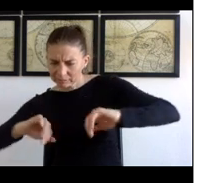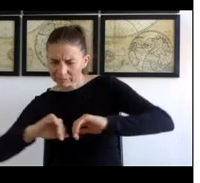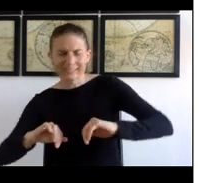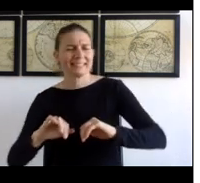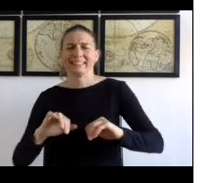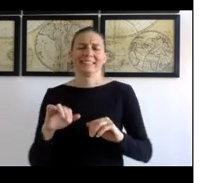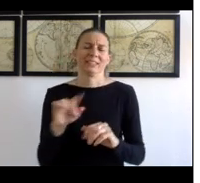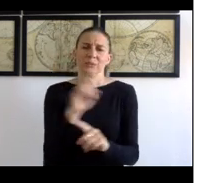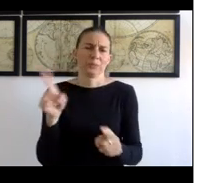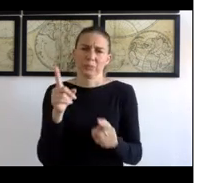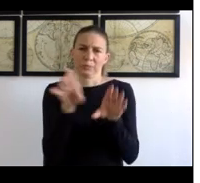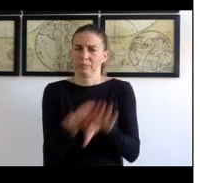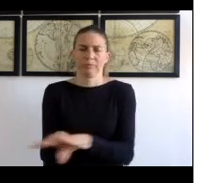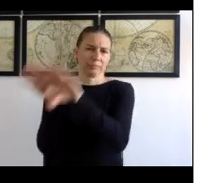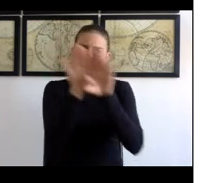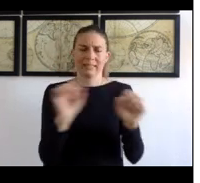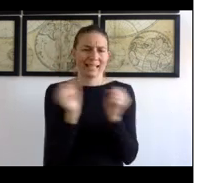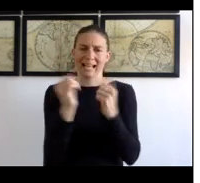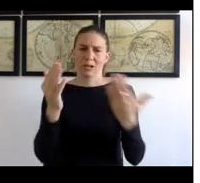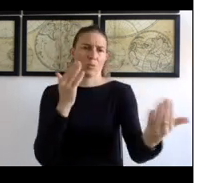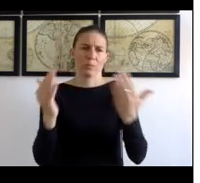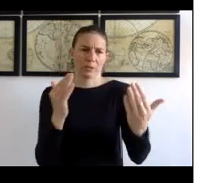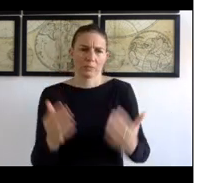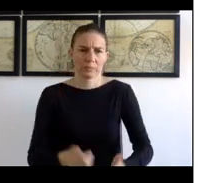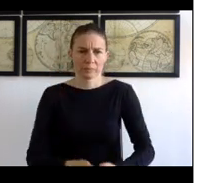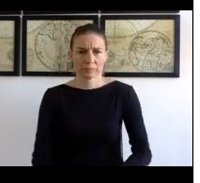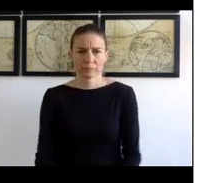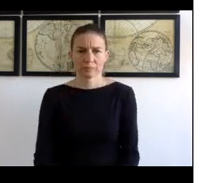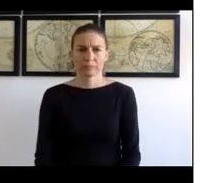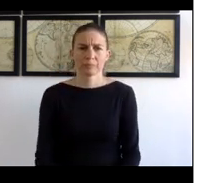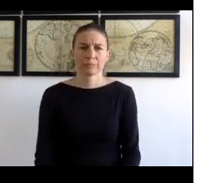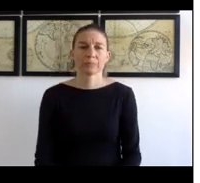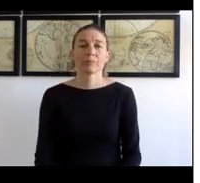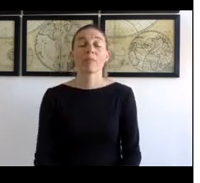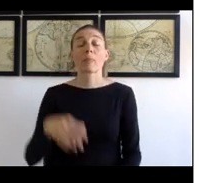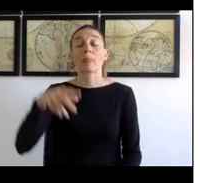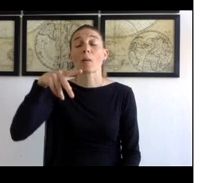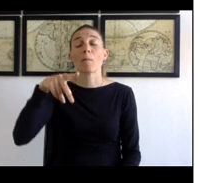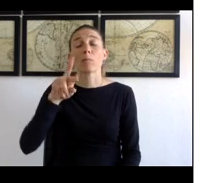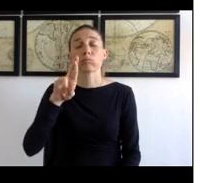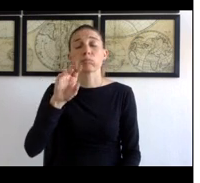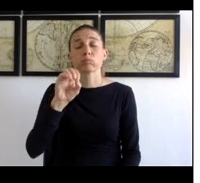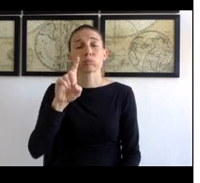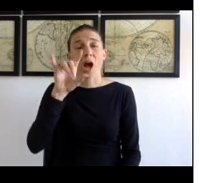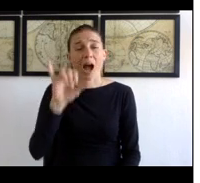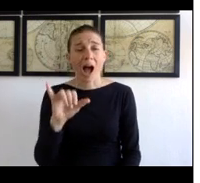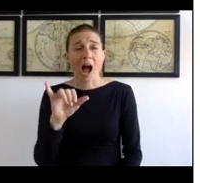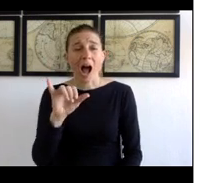We know it is impossible to make sure that all household members are present